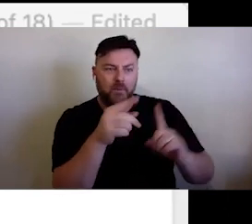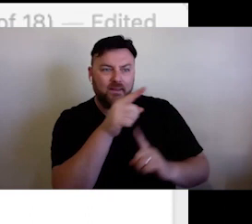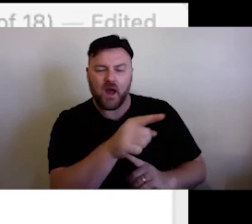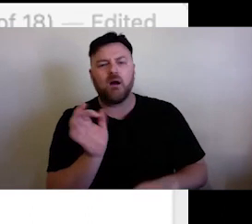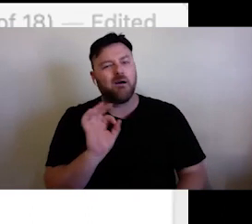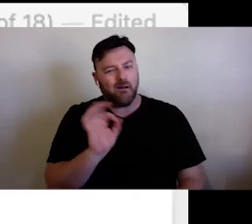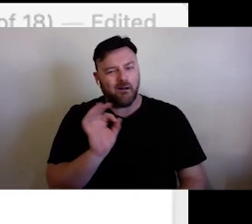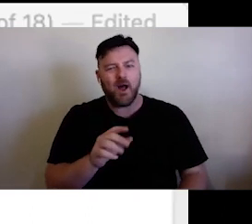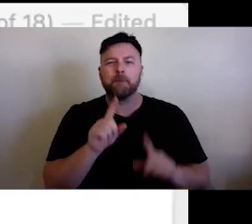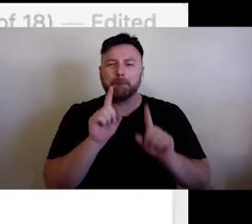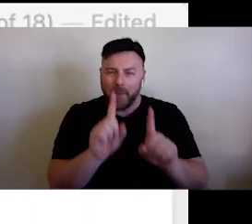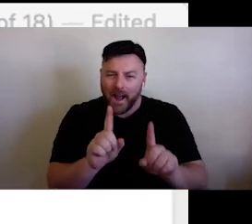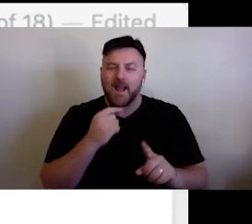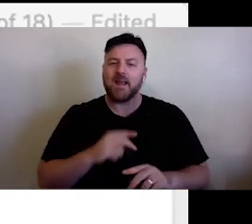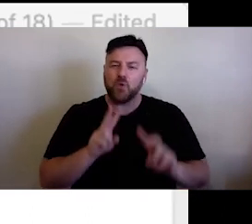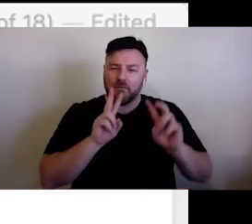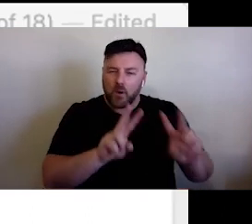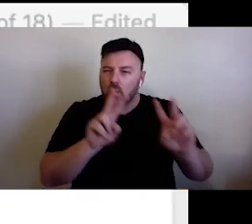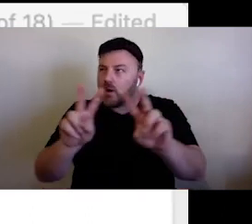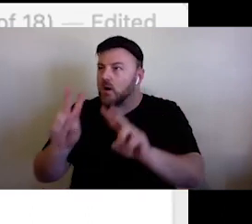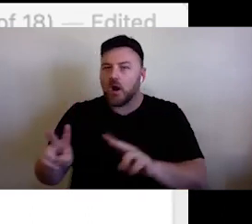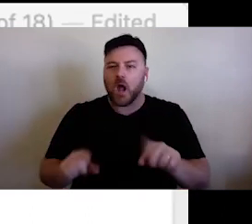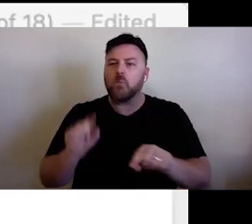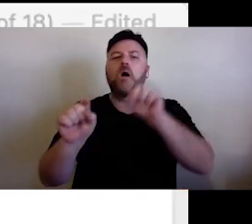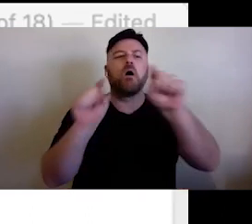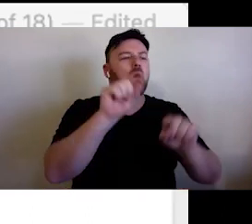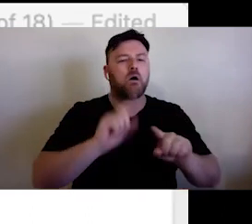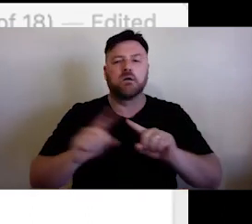start to look at what -- environment, we can start to look at